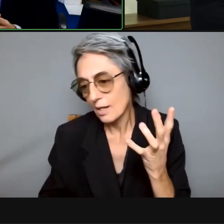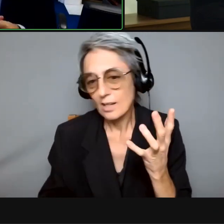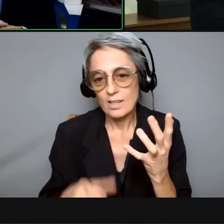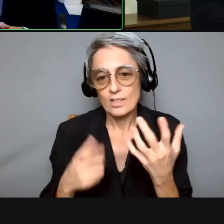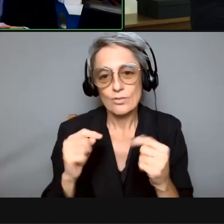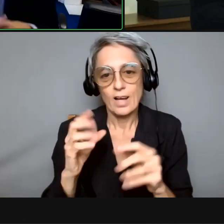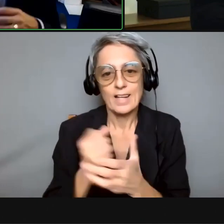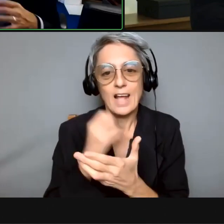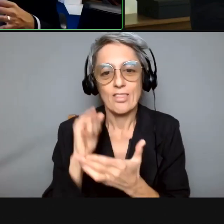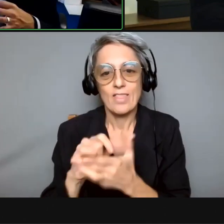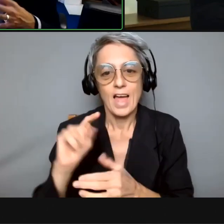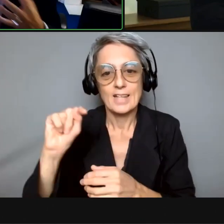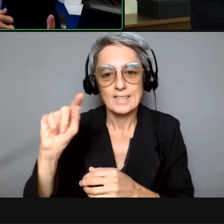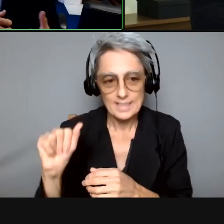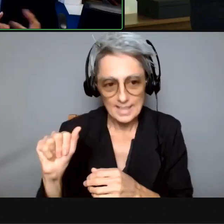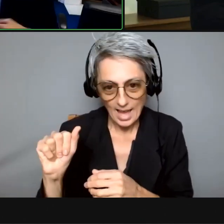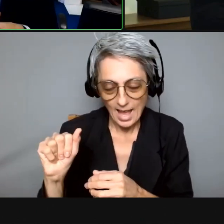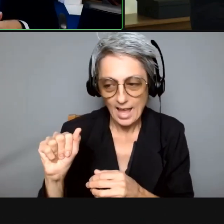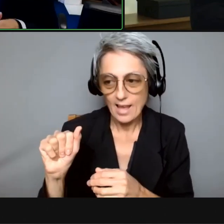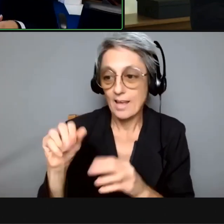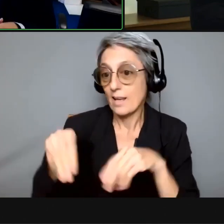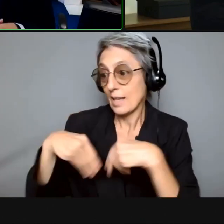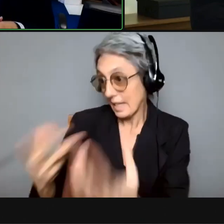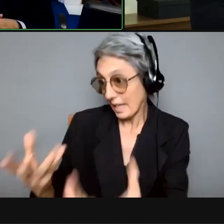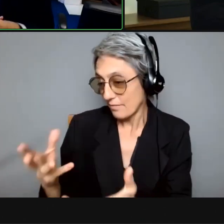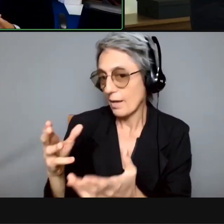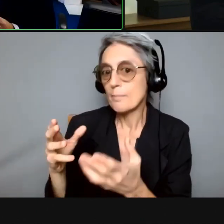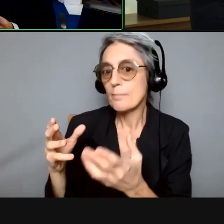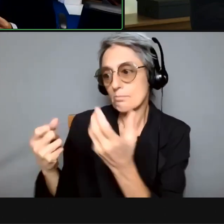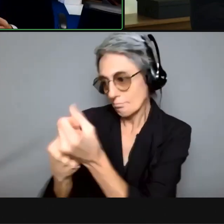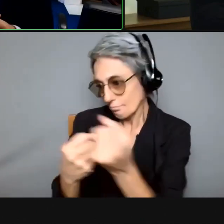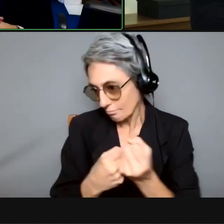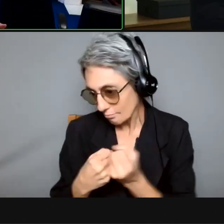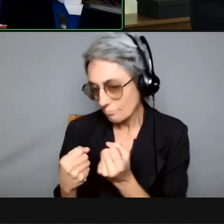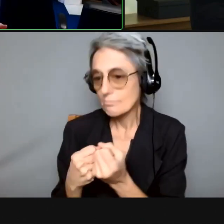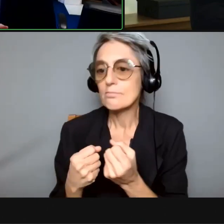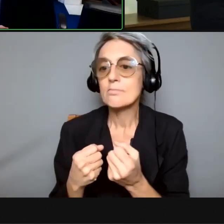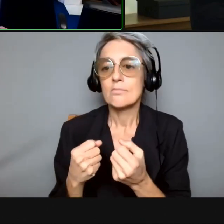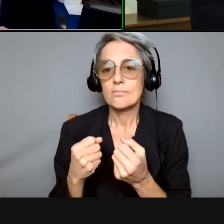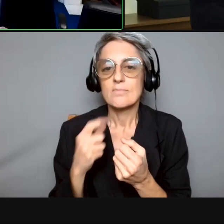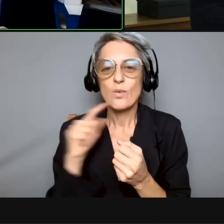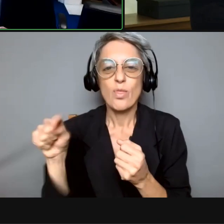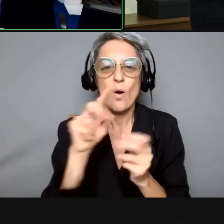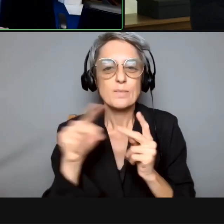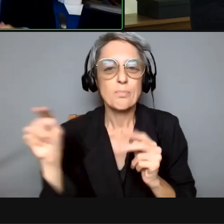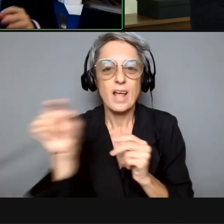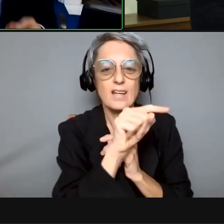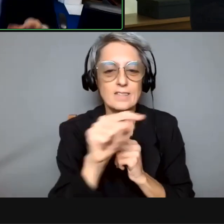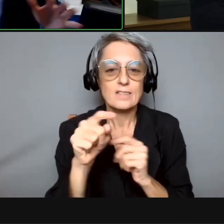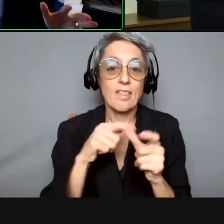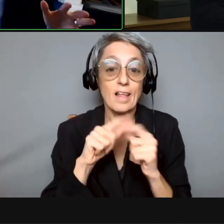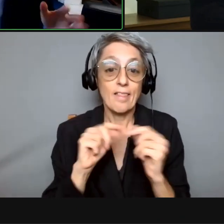to the places that need it so they can most efficiently join in. So that's a big part of this journey